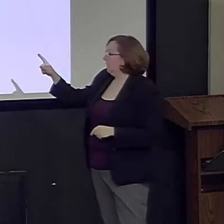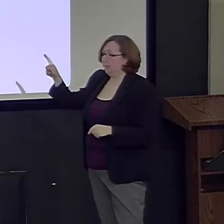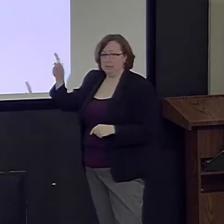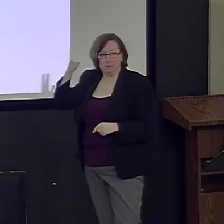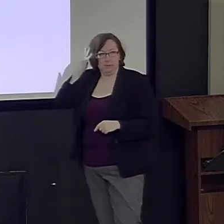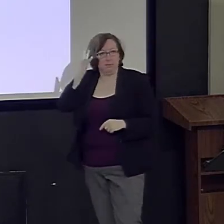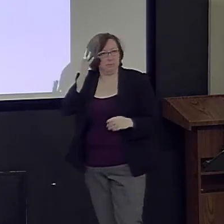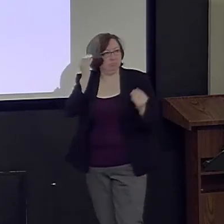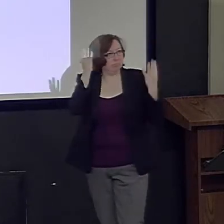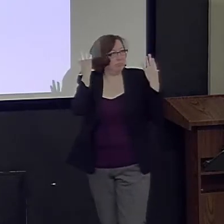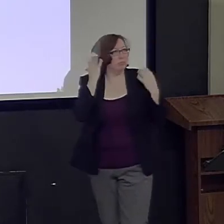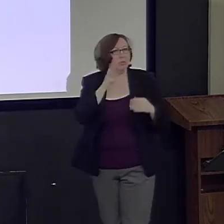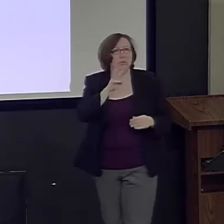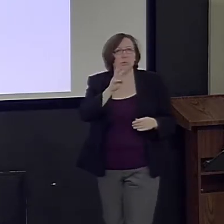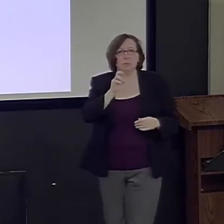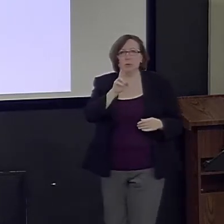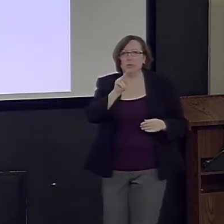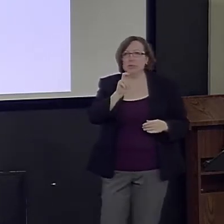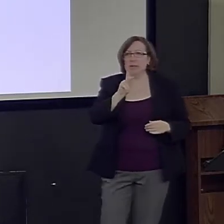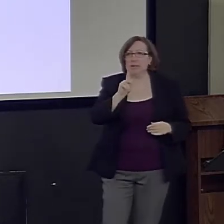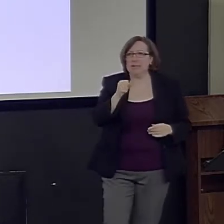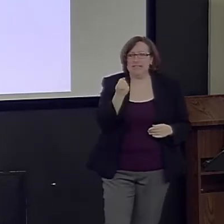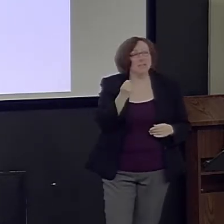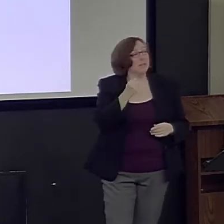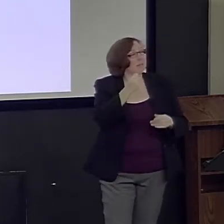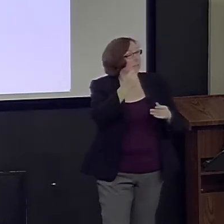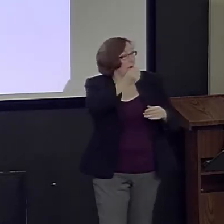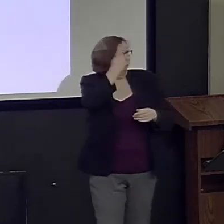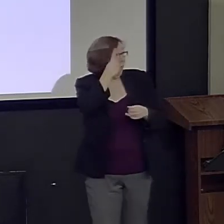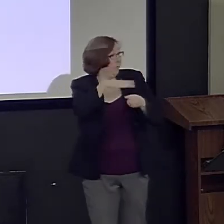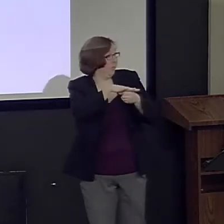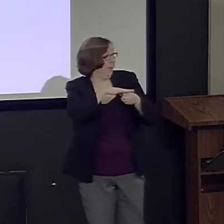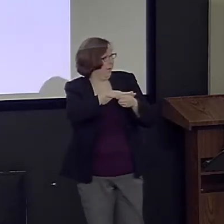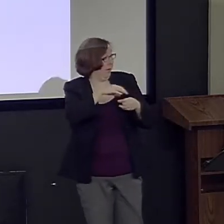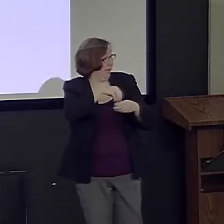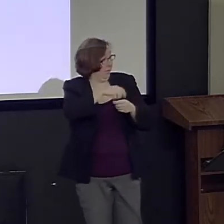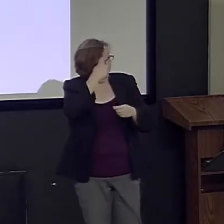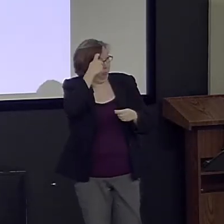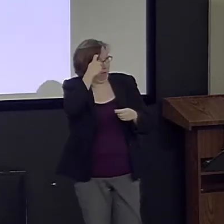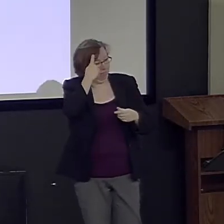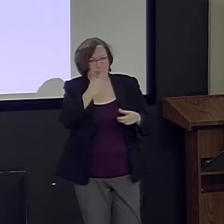receptive comprehensive part of the brain. So we analyze